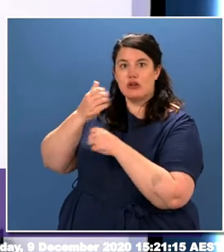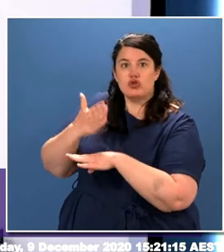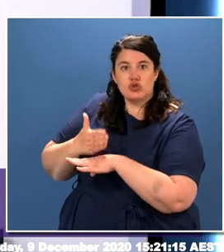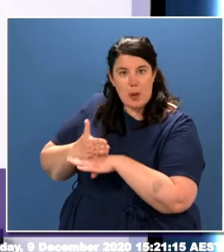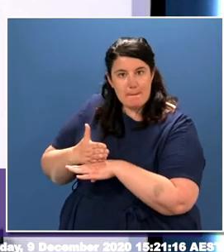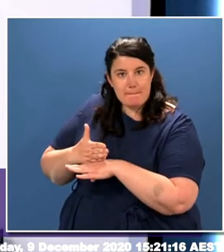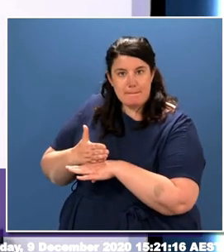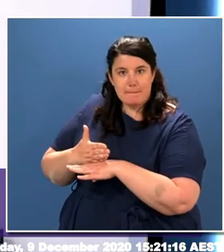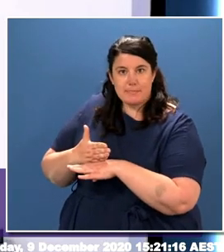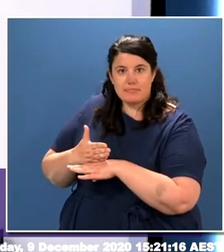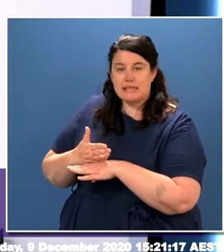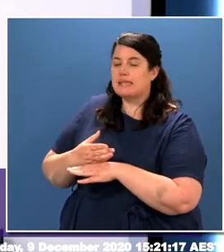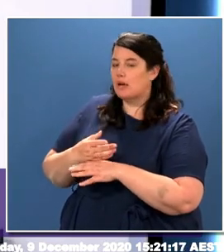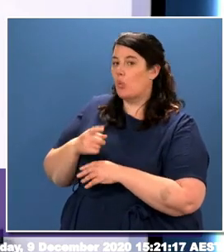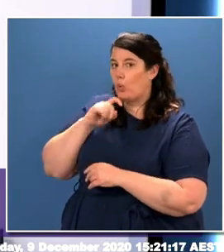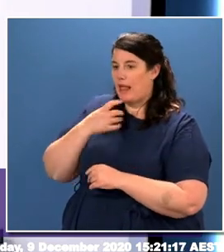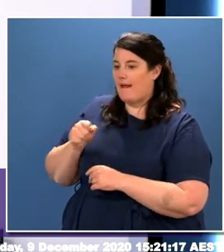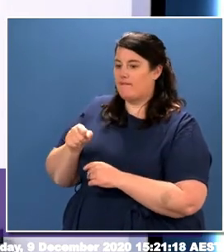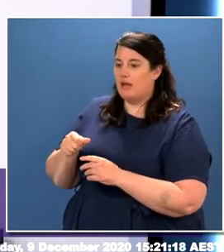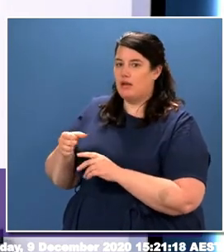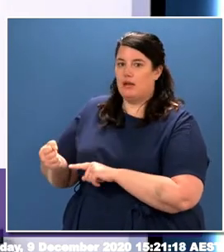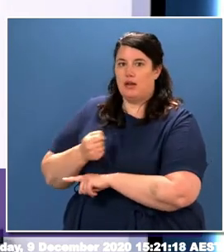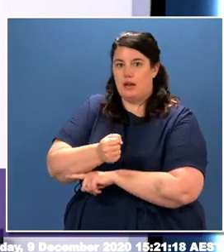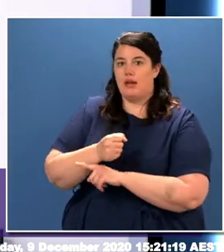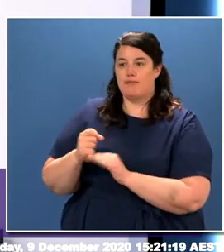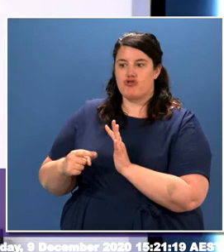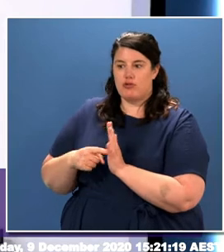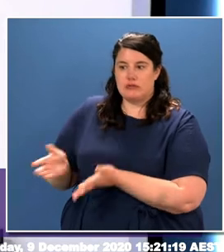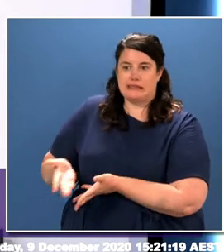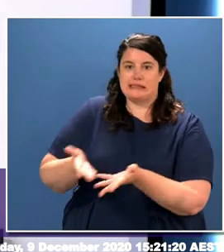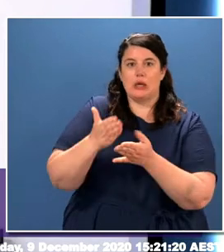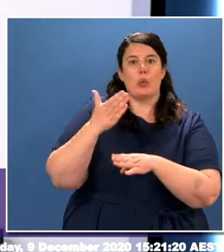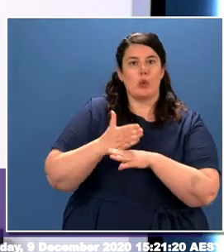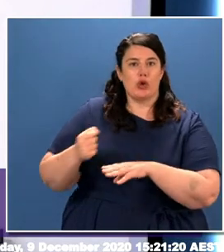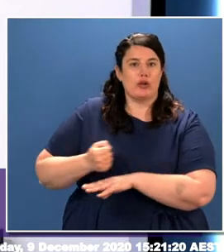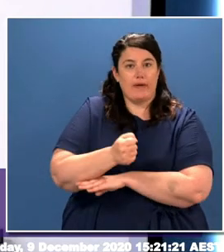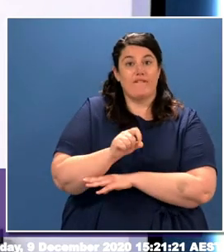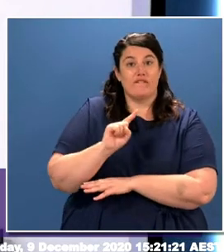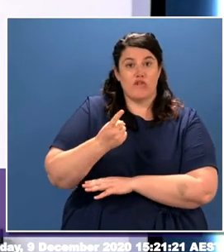or not, are going to have the priority in terms of placements of jobs